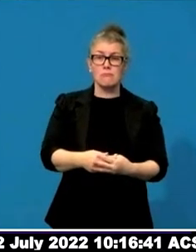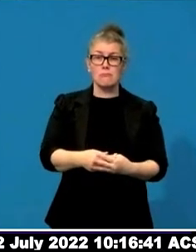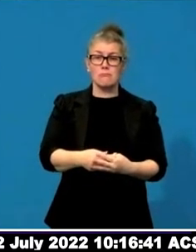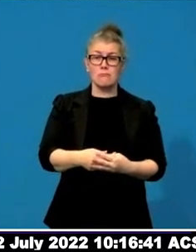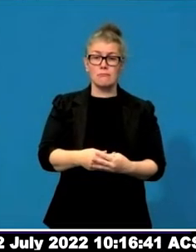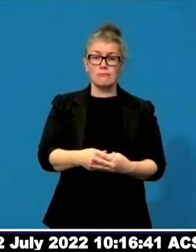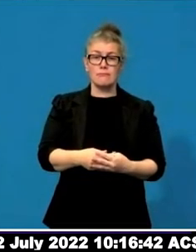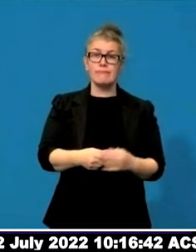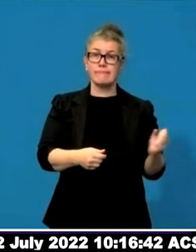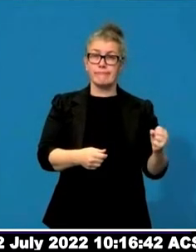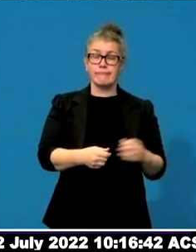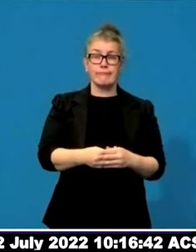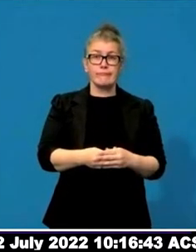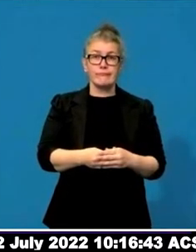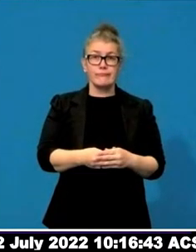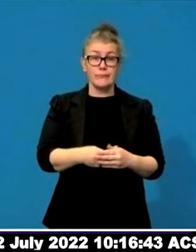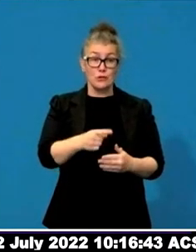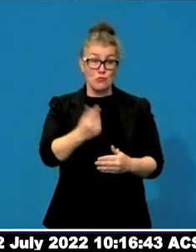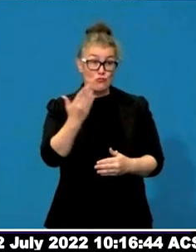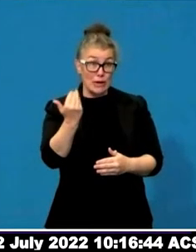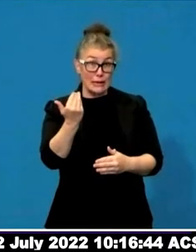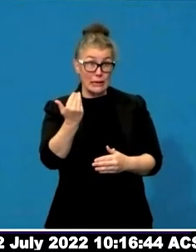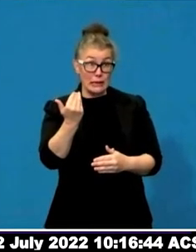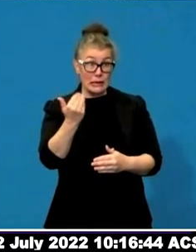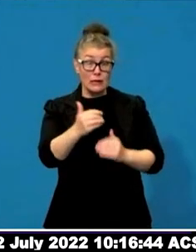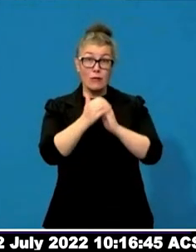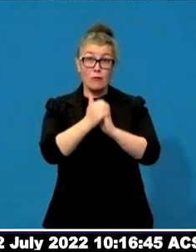Did you recently have a friend went to go and get a pair of shoes?